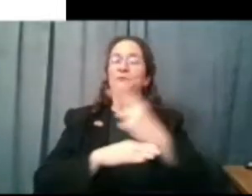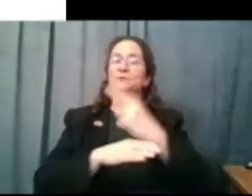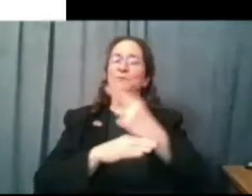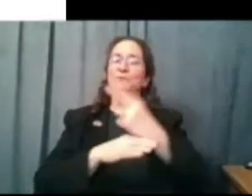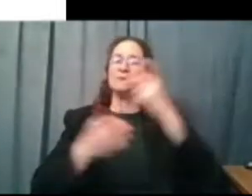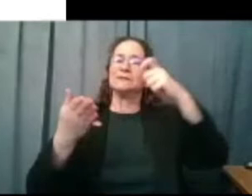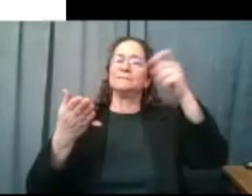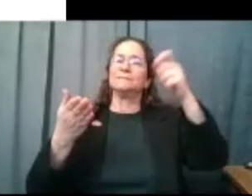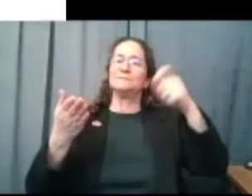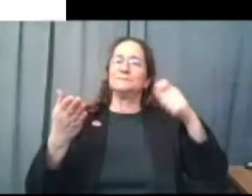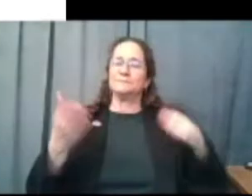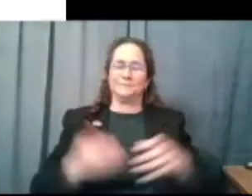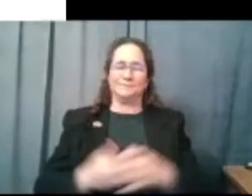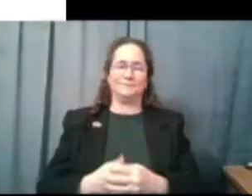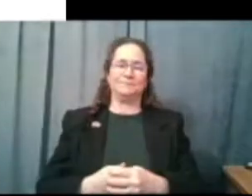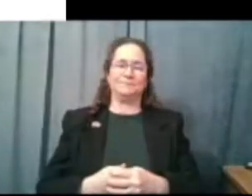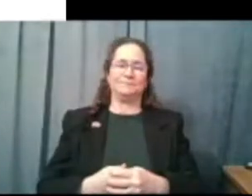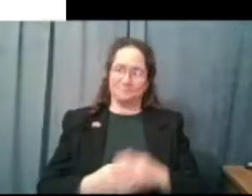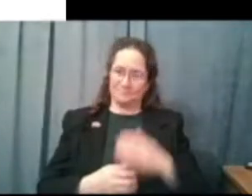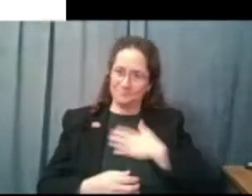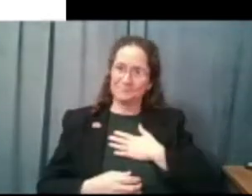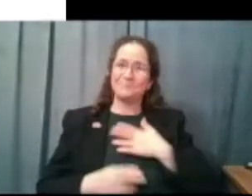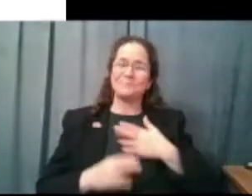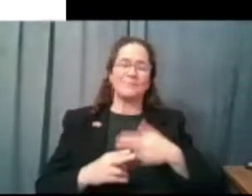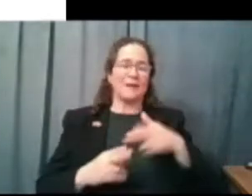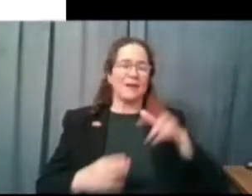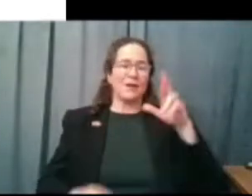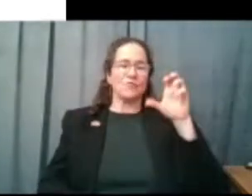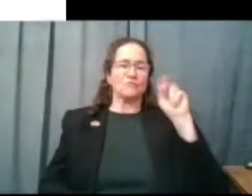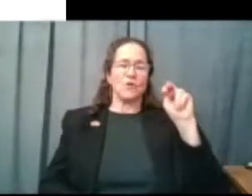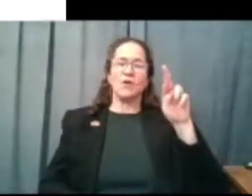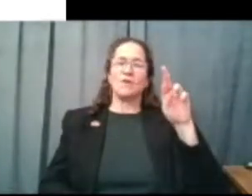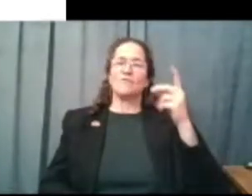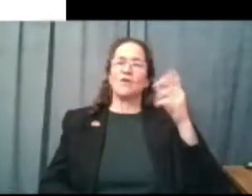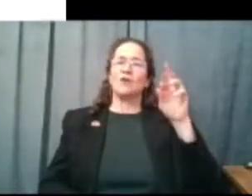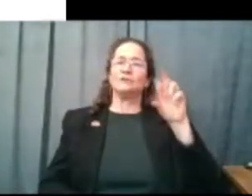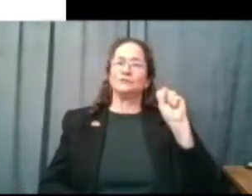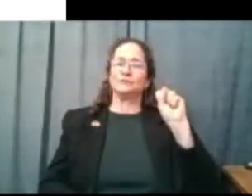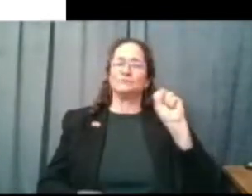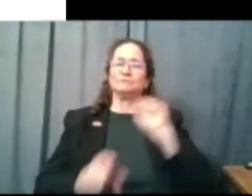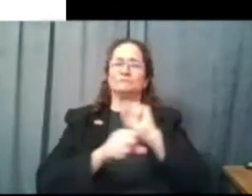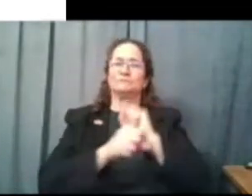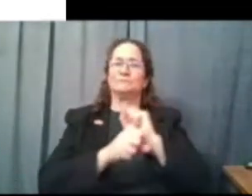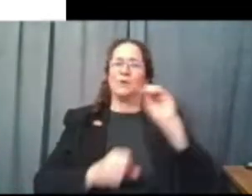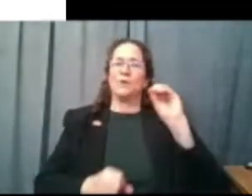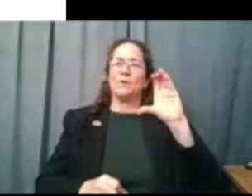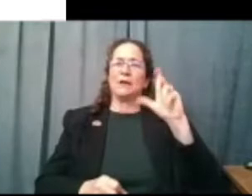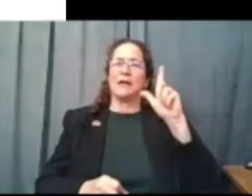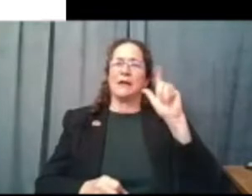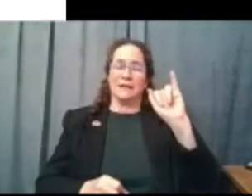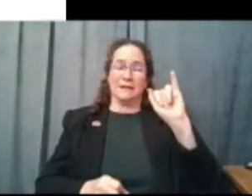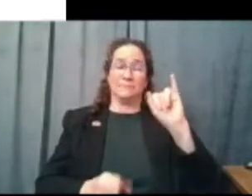And my name is Ron Rogers and I'm with OCALI. And some of the past things that I've done